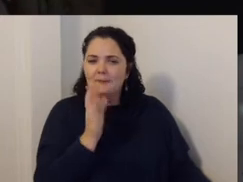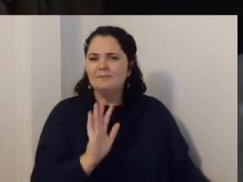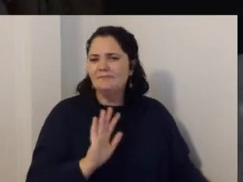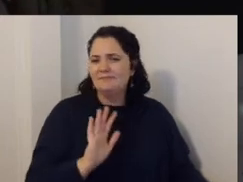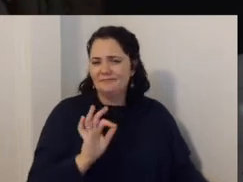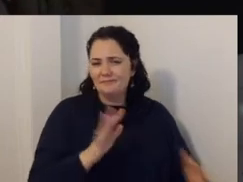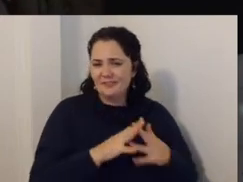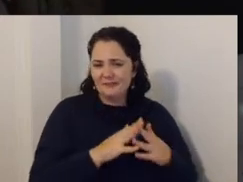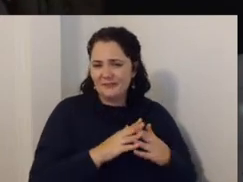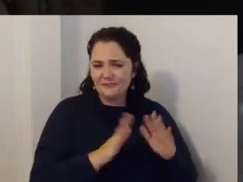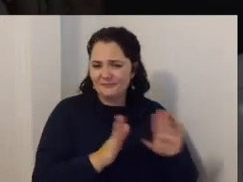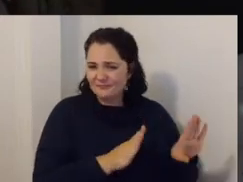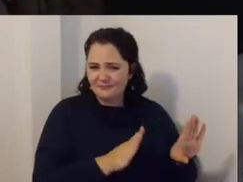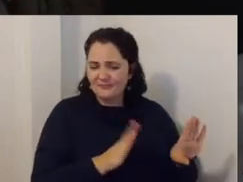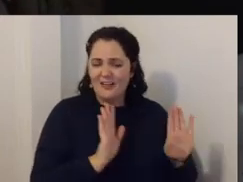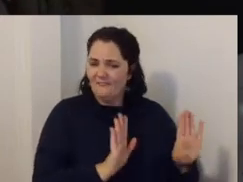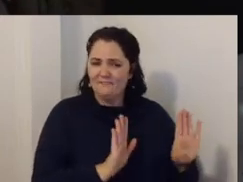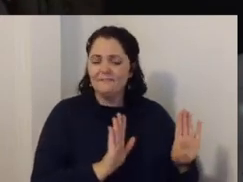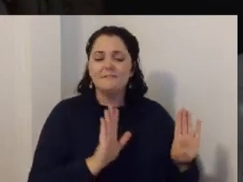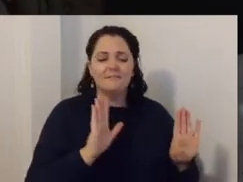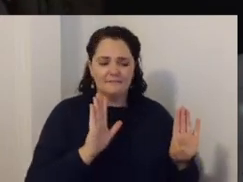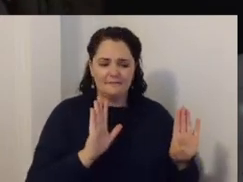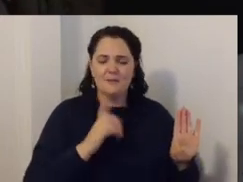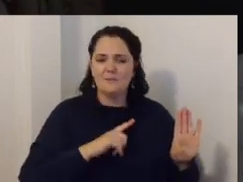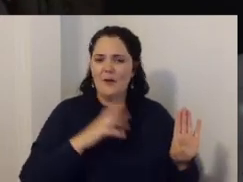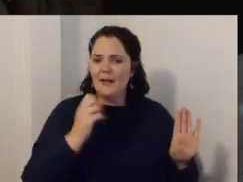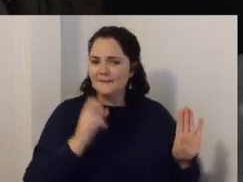edge, I've got my light contour line there and otherwise I'm just going to let it sink in